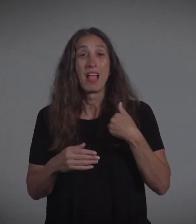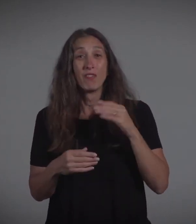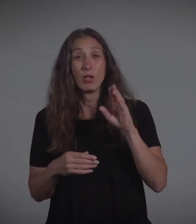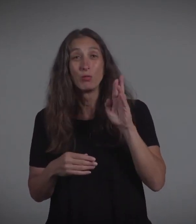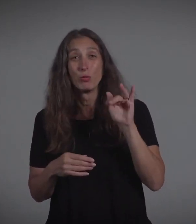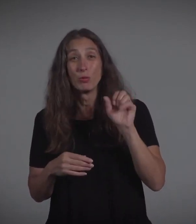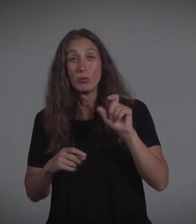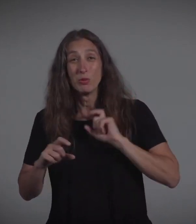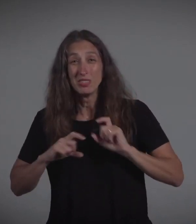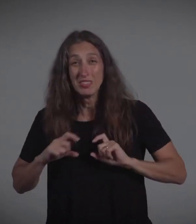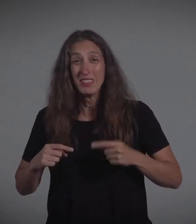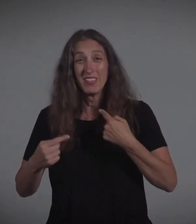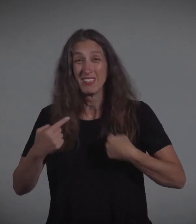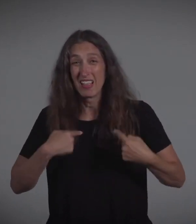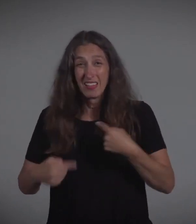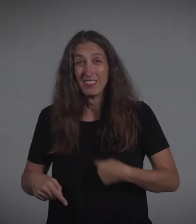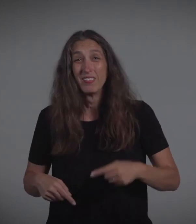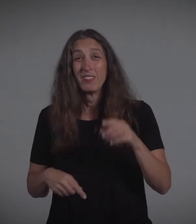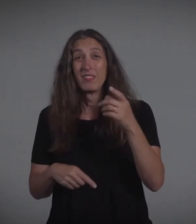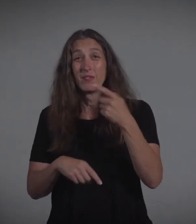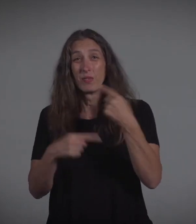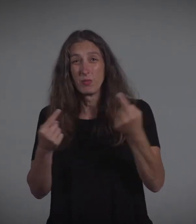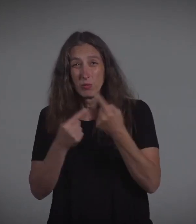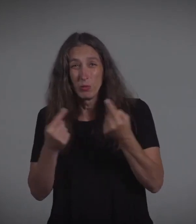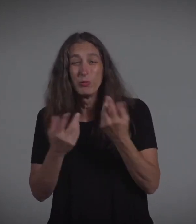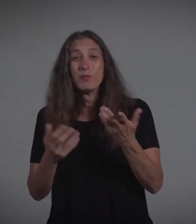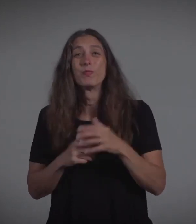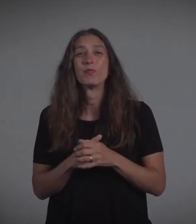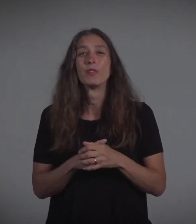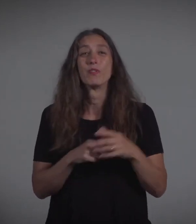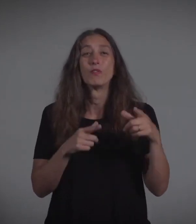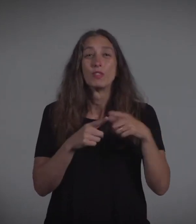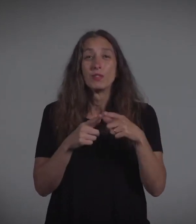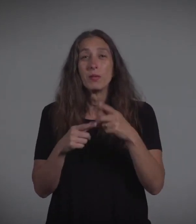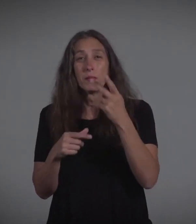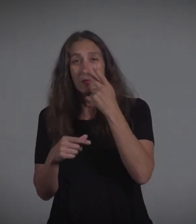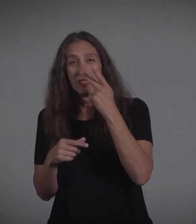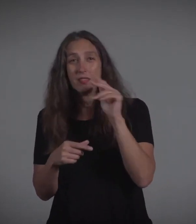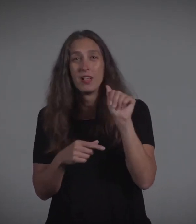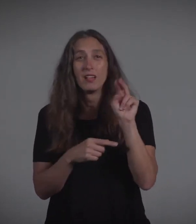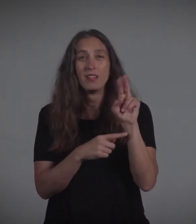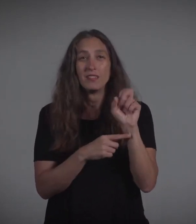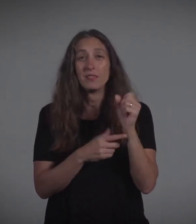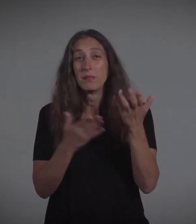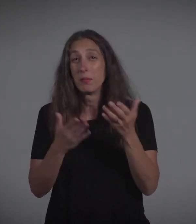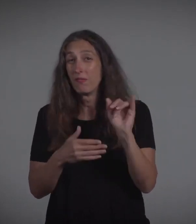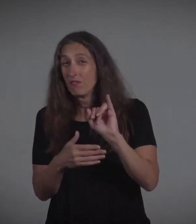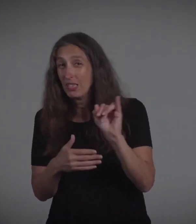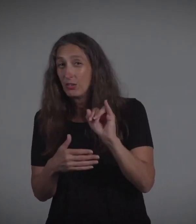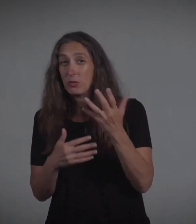You may have bruises and other injuries from the abuse, maybe on your penis, vagina, or anus.